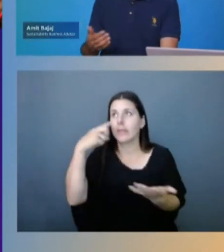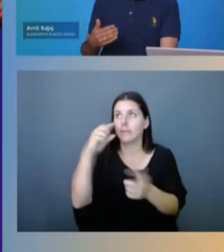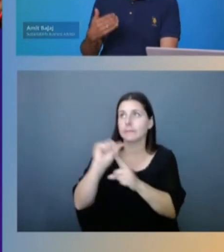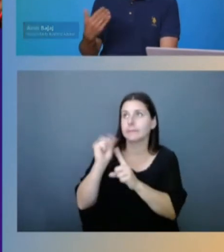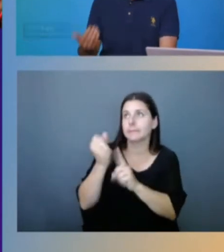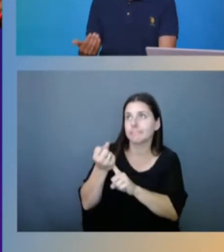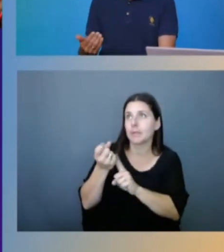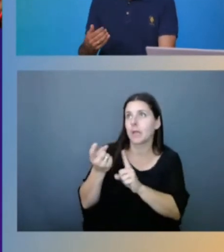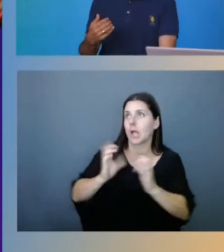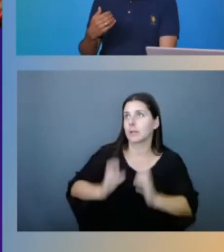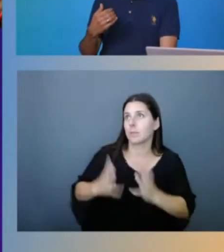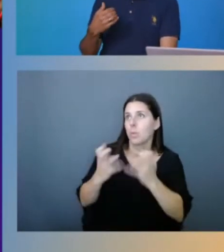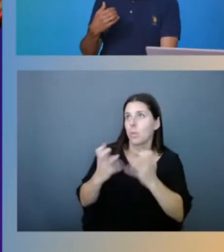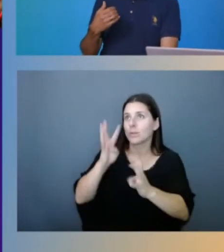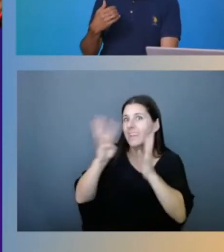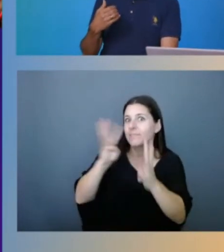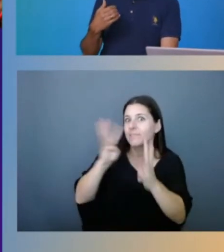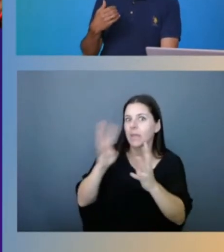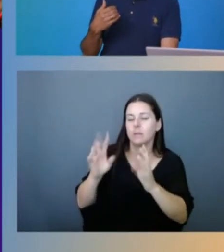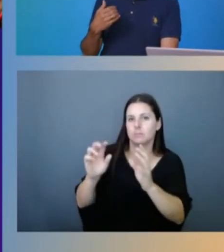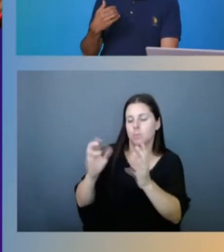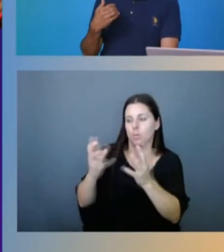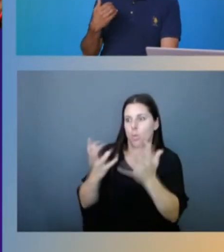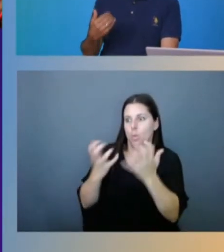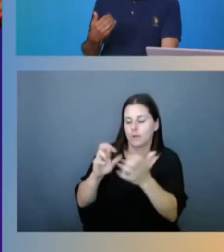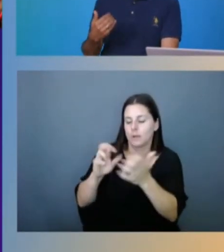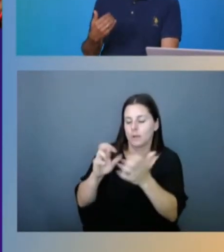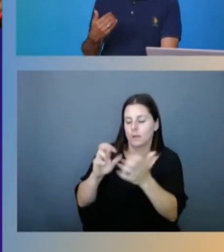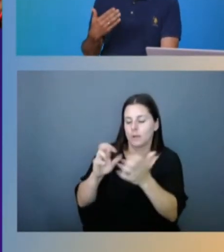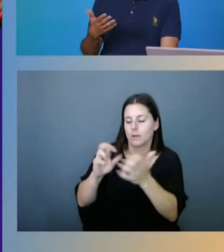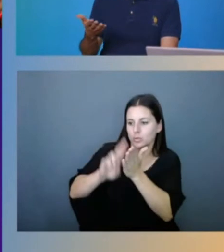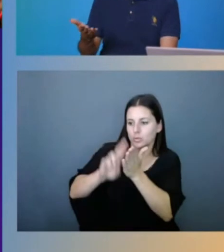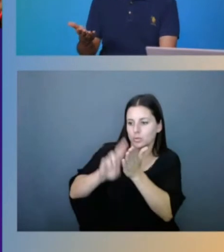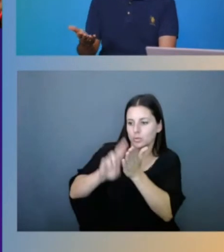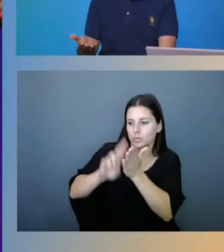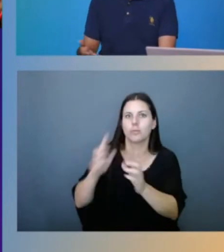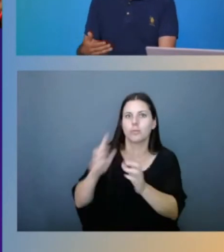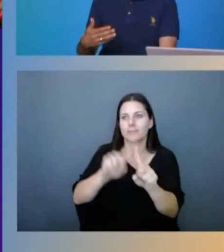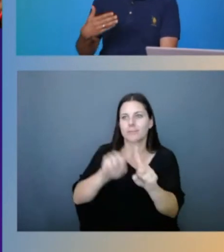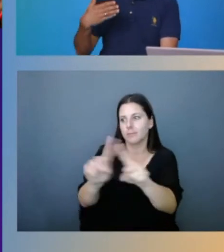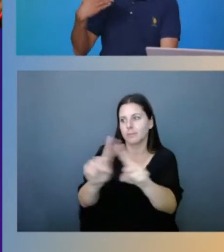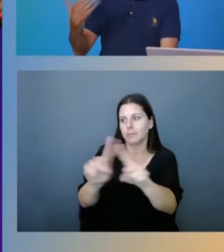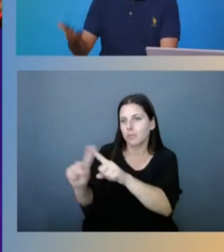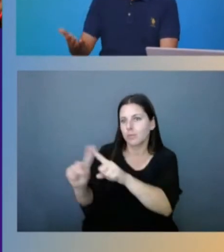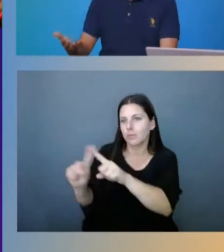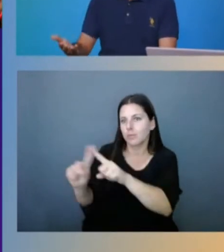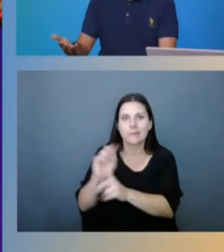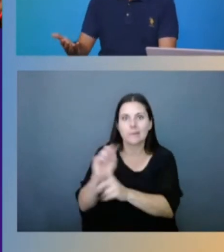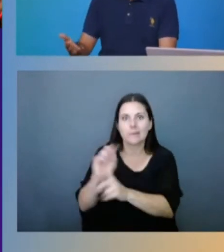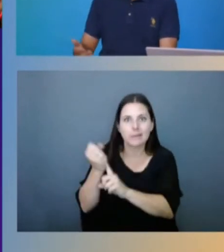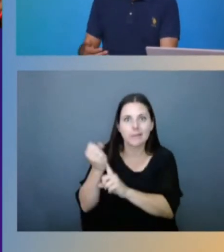and research on a different use cases, whether it is about weather forecasting,